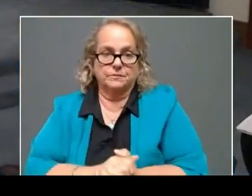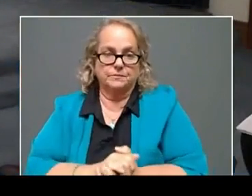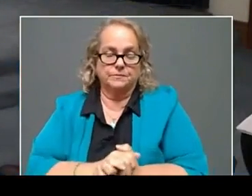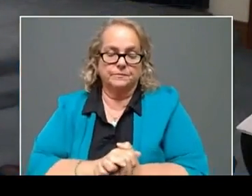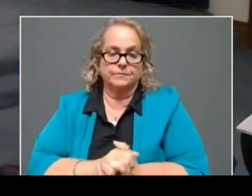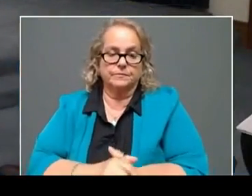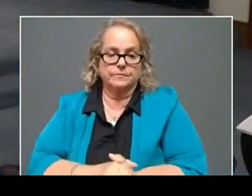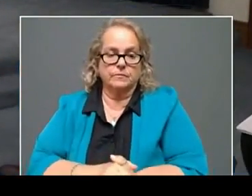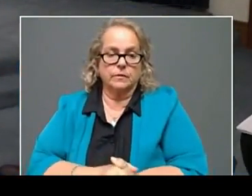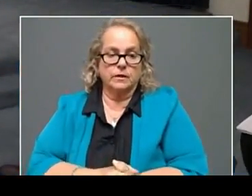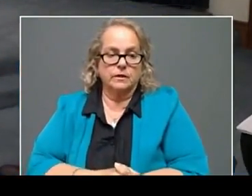Mm.